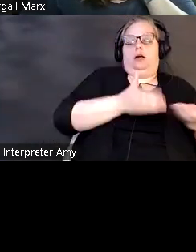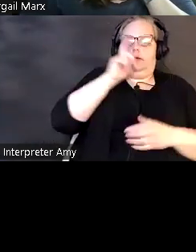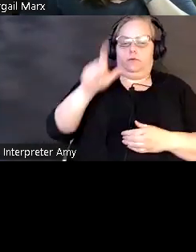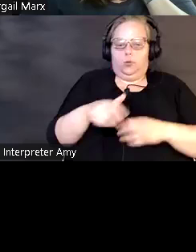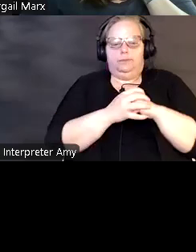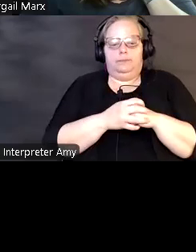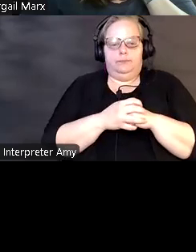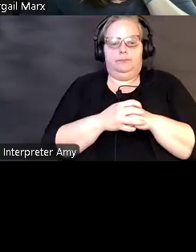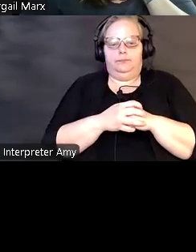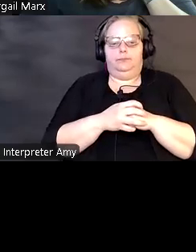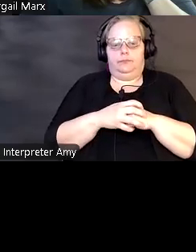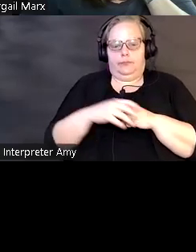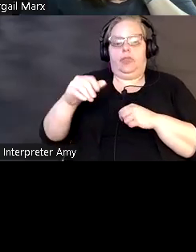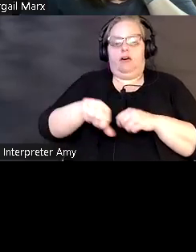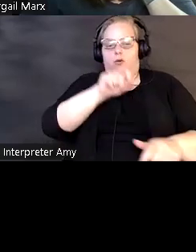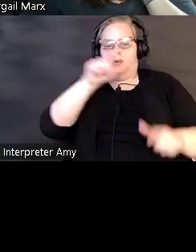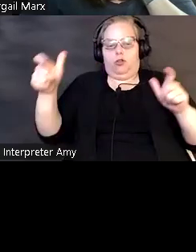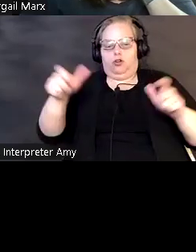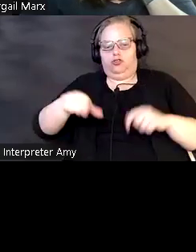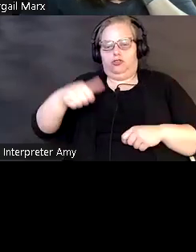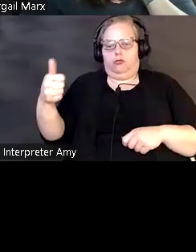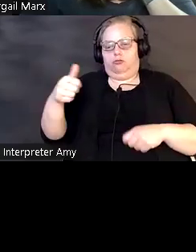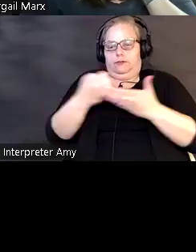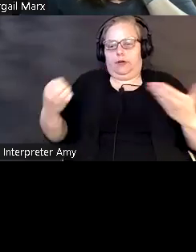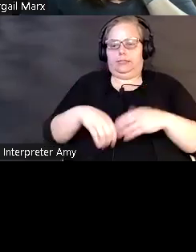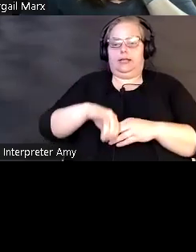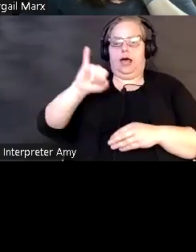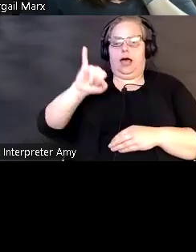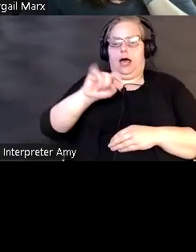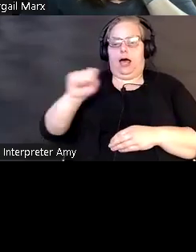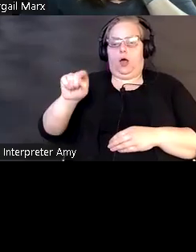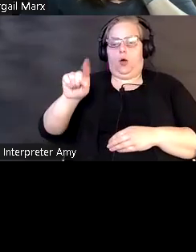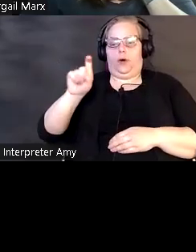an I-110 that's a Windows dedicated device. Sometimes for some of our kiddos who